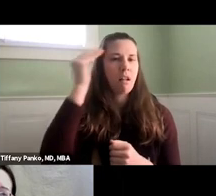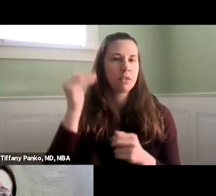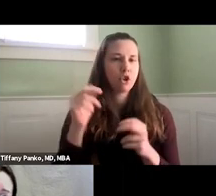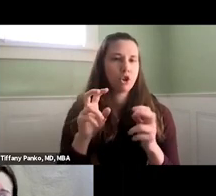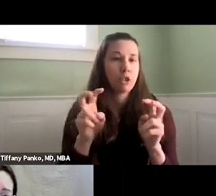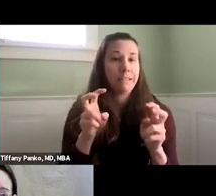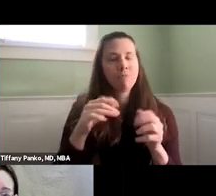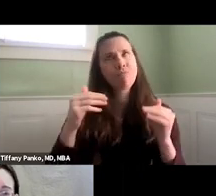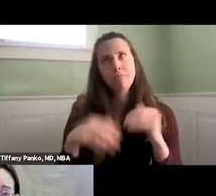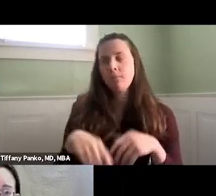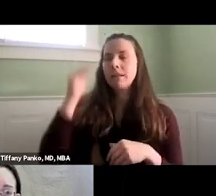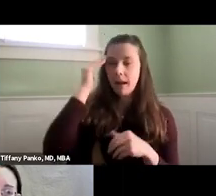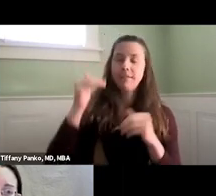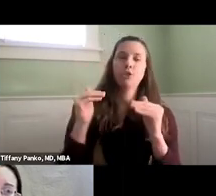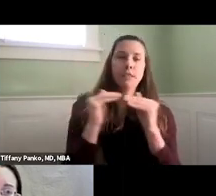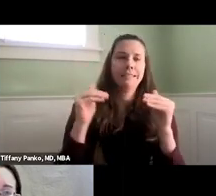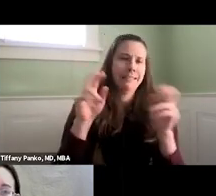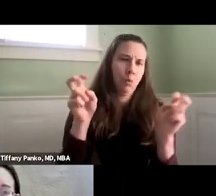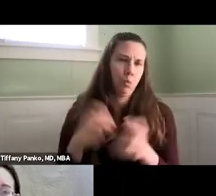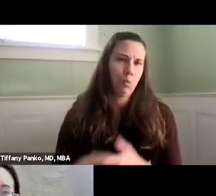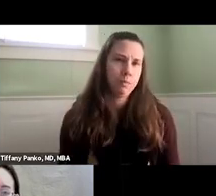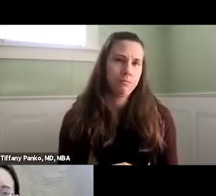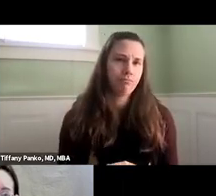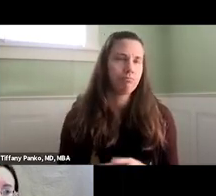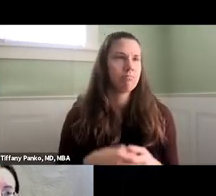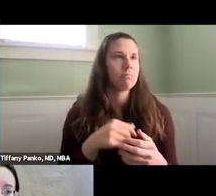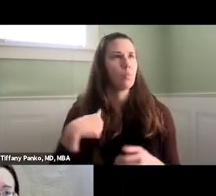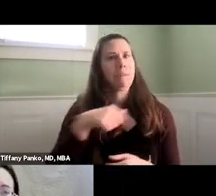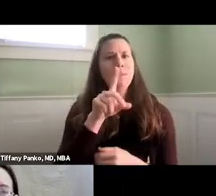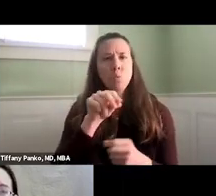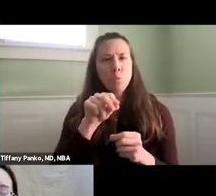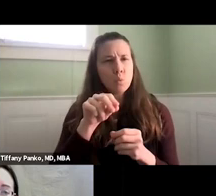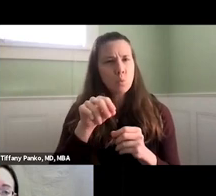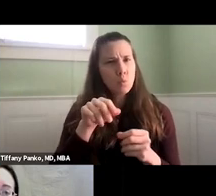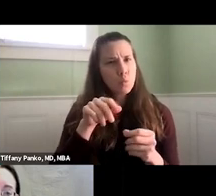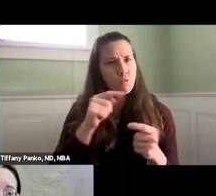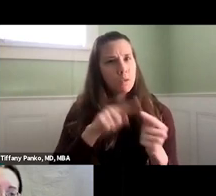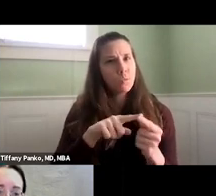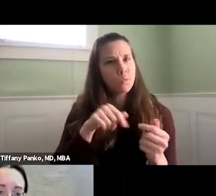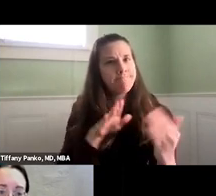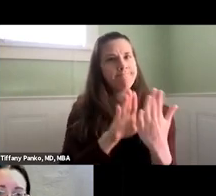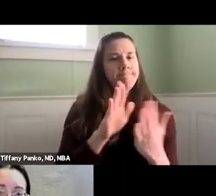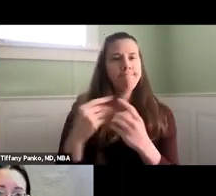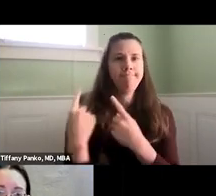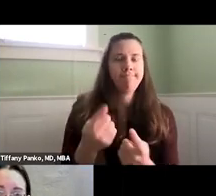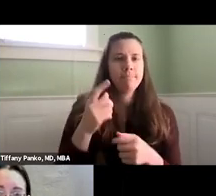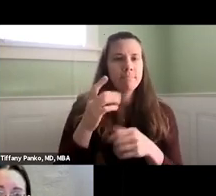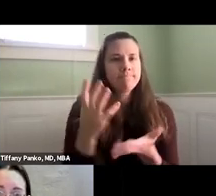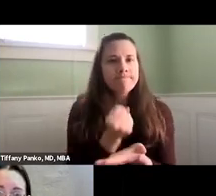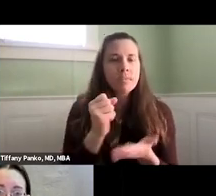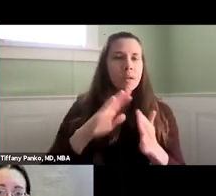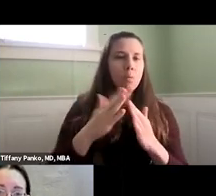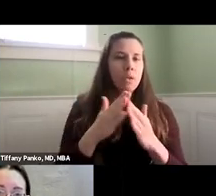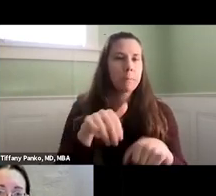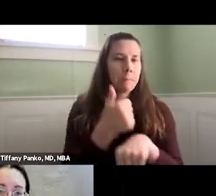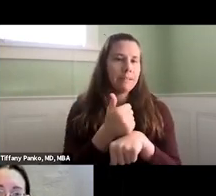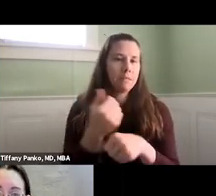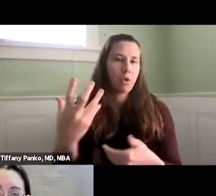people with many different identities. And knowledge justice is an issue. Of course we